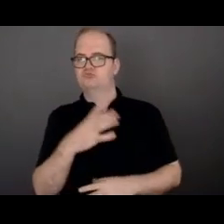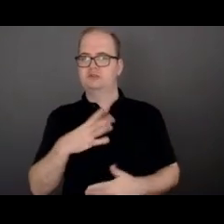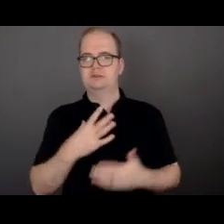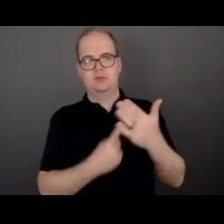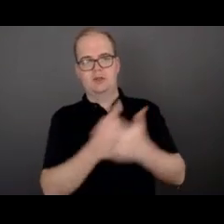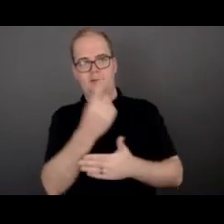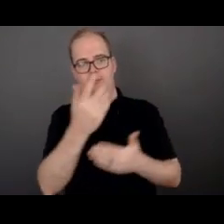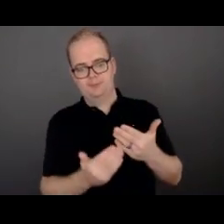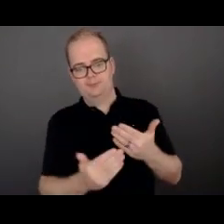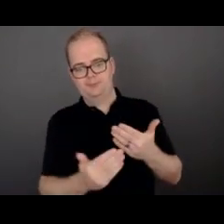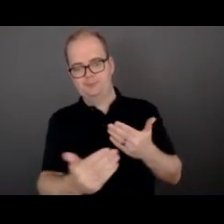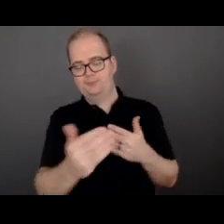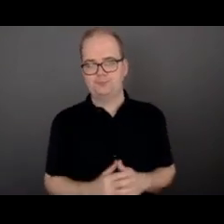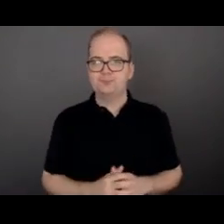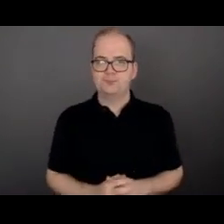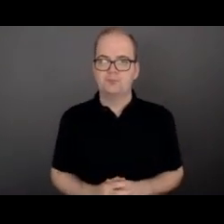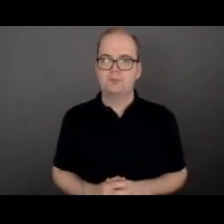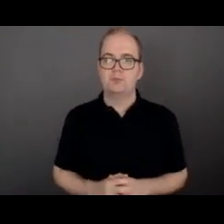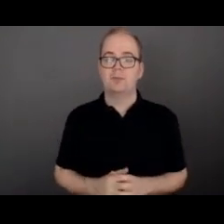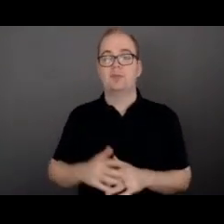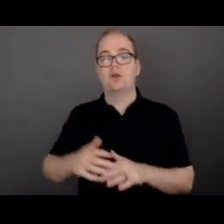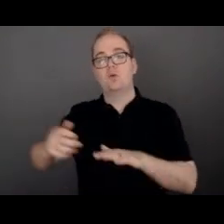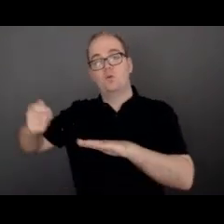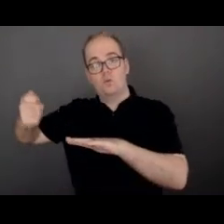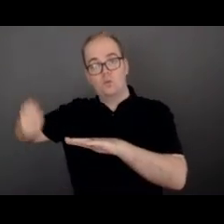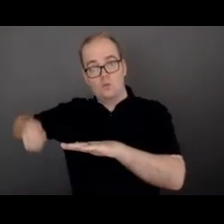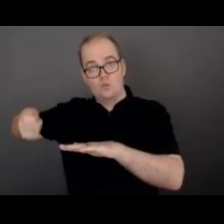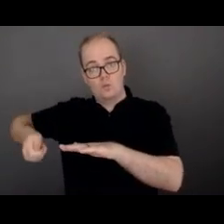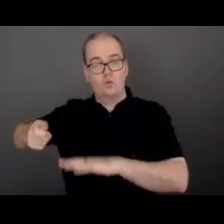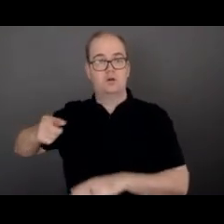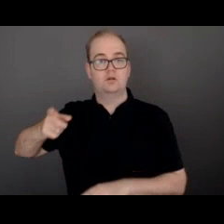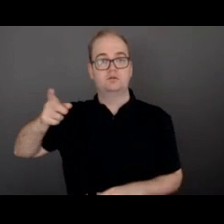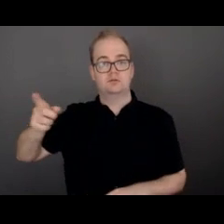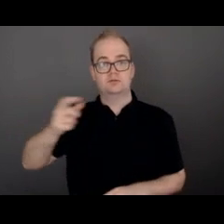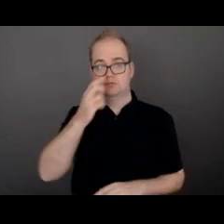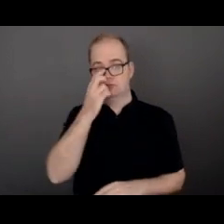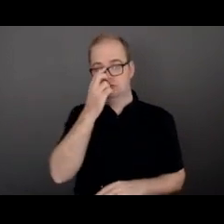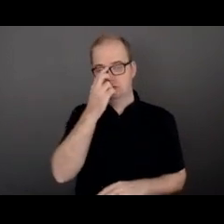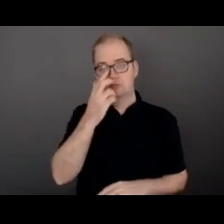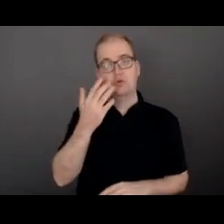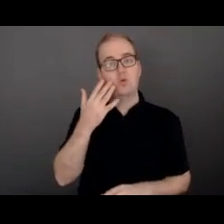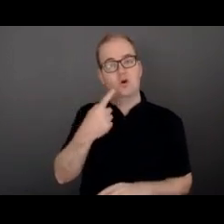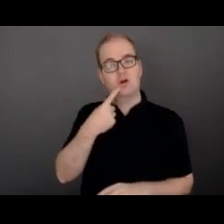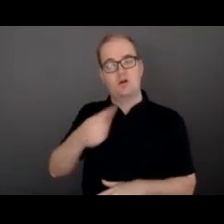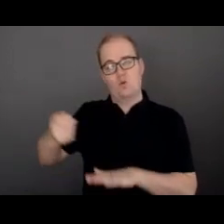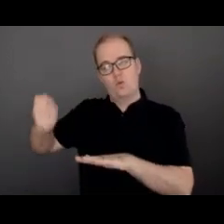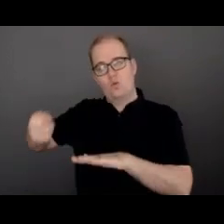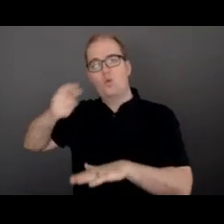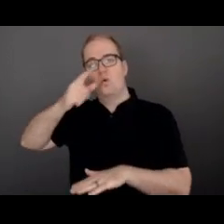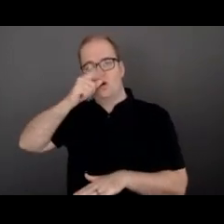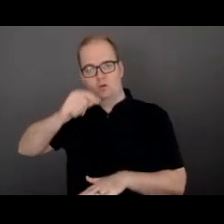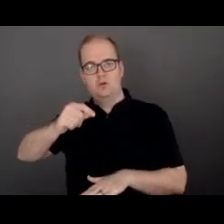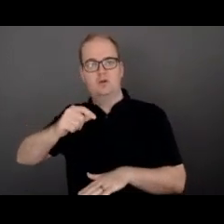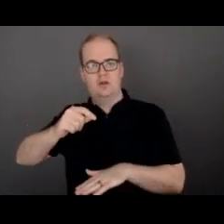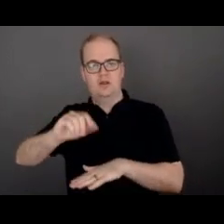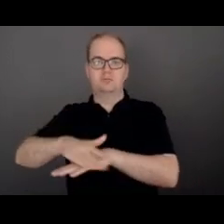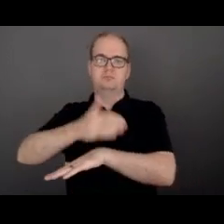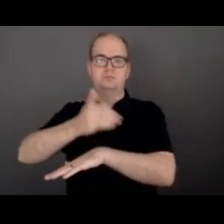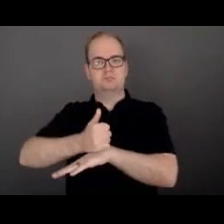So the court, when I say the court can make an order, it's a magistrate in that Magistrates